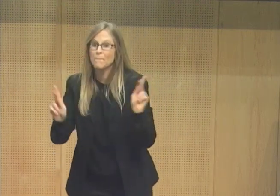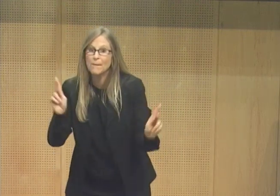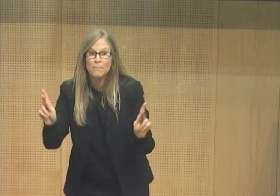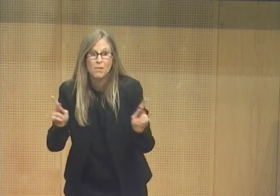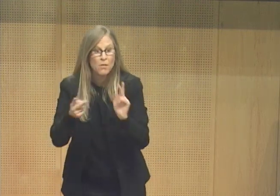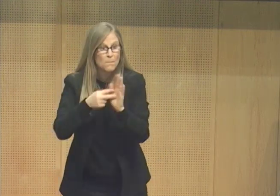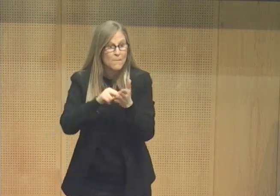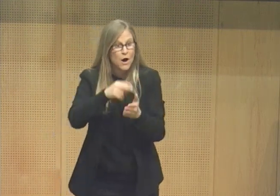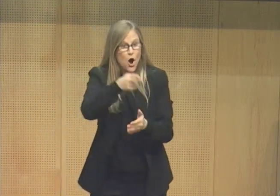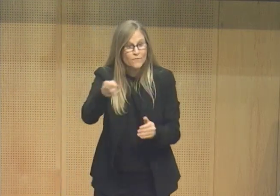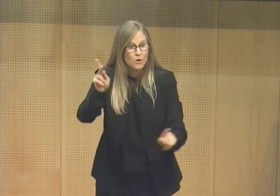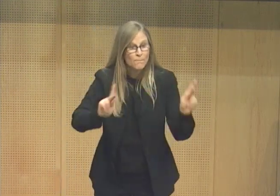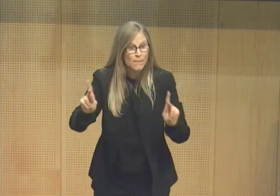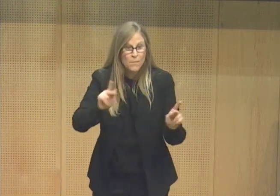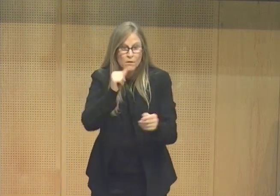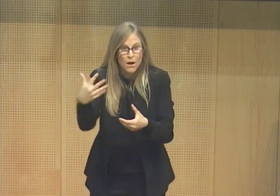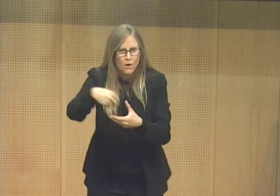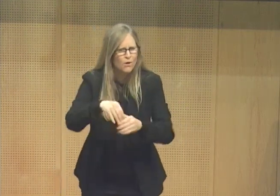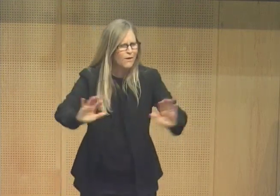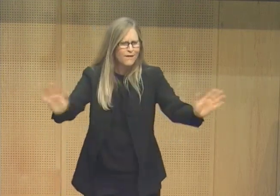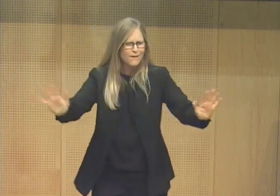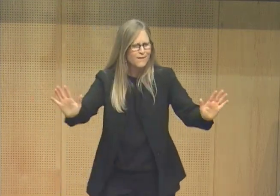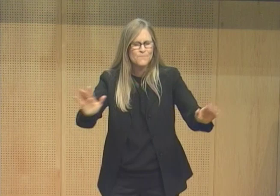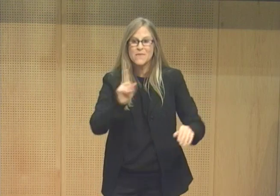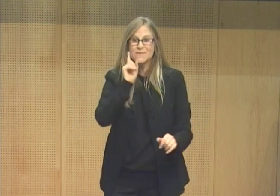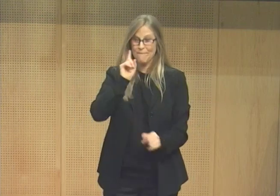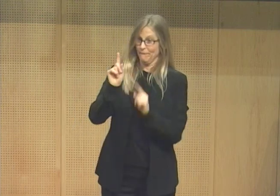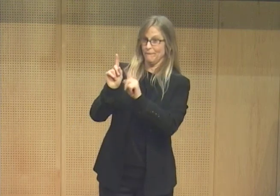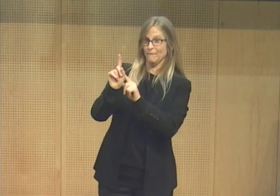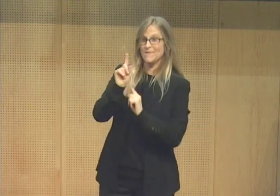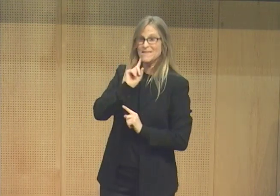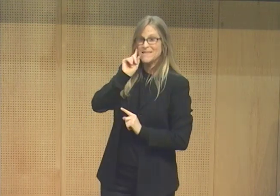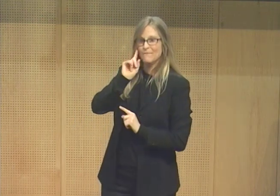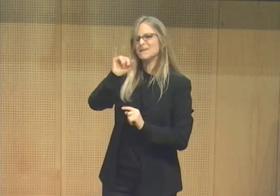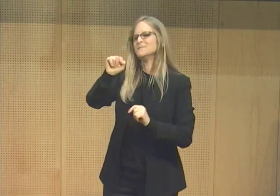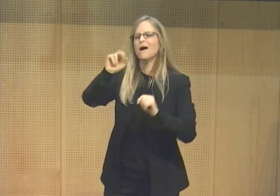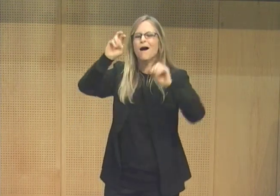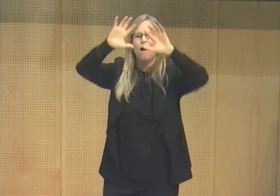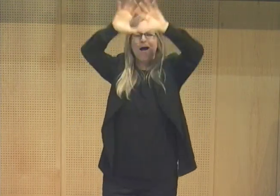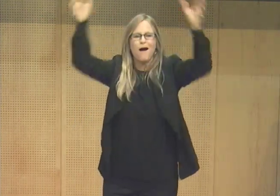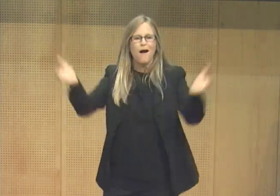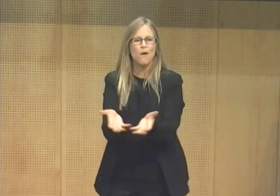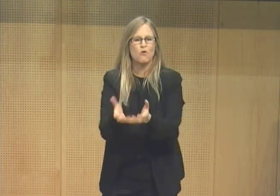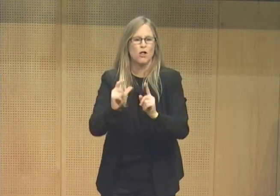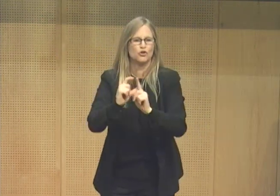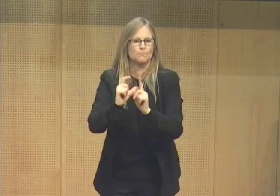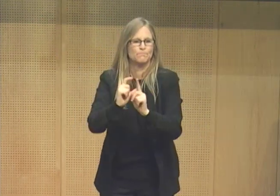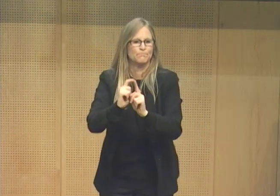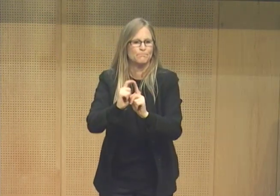it doesn't mean that I'm excluding hard of hearing people. When I use the term "Deaf," it's an inclusive term.